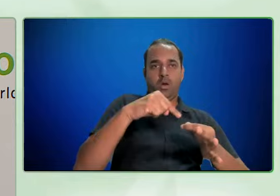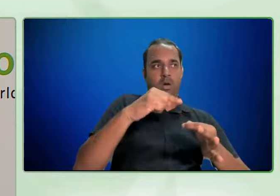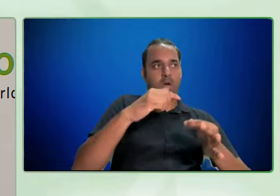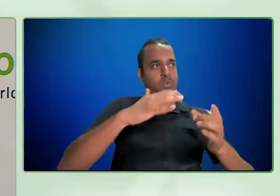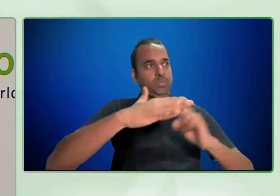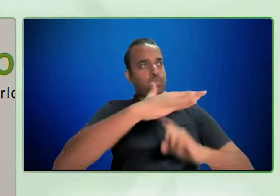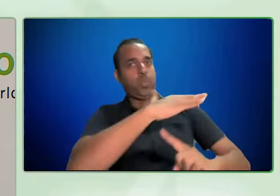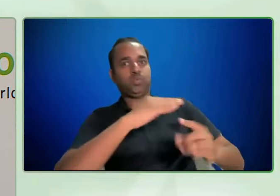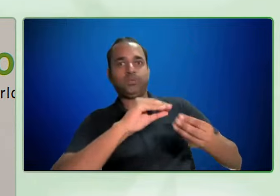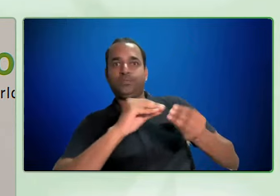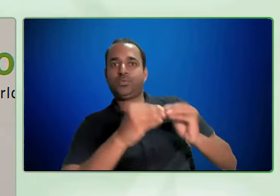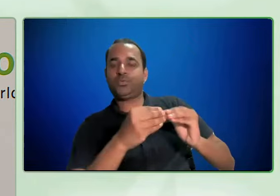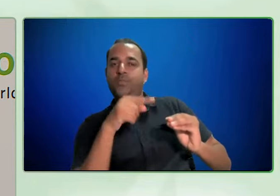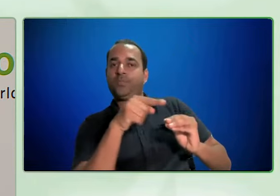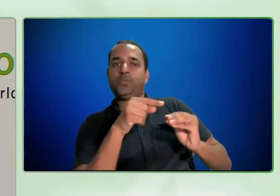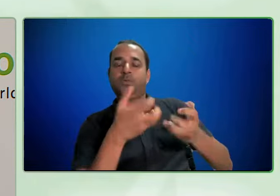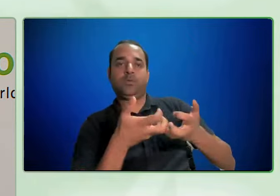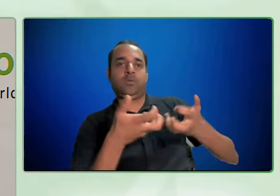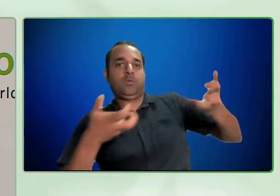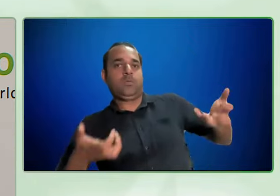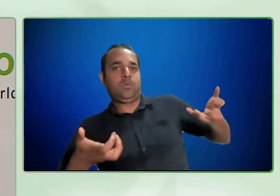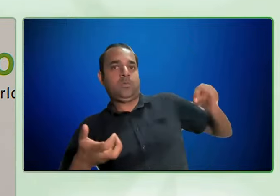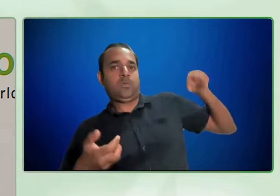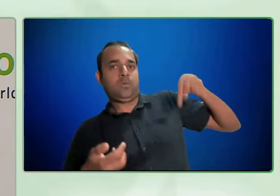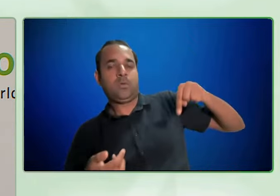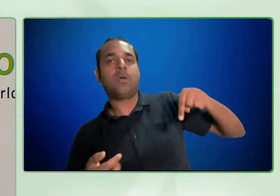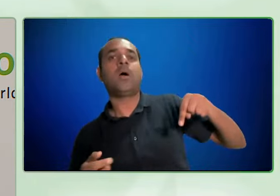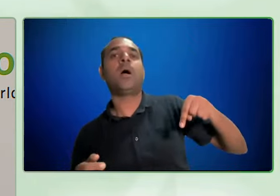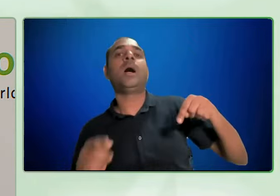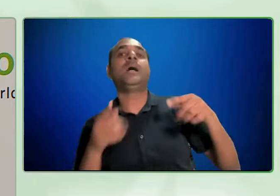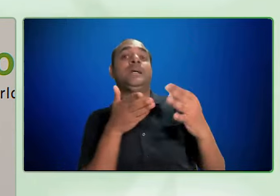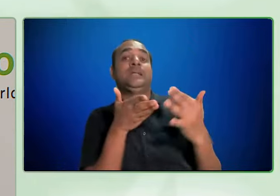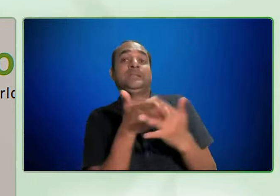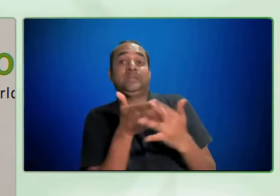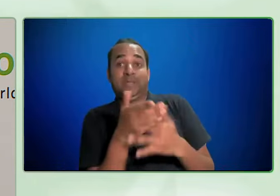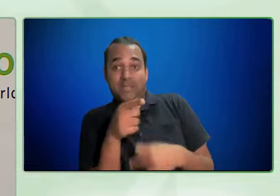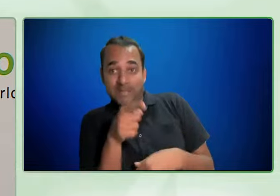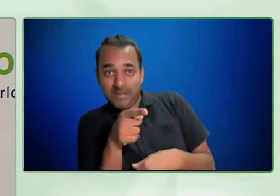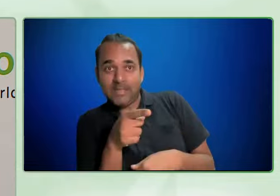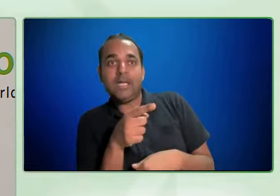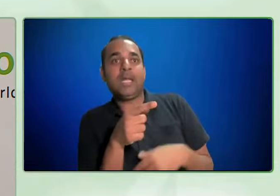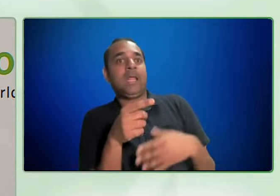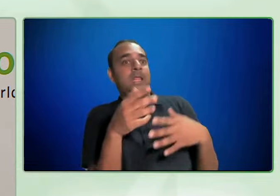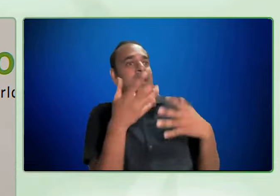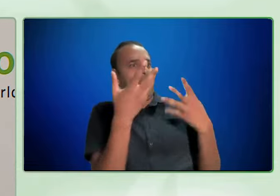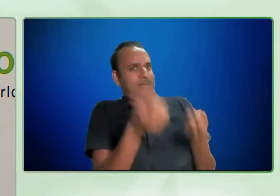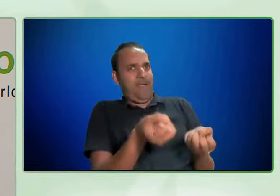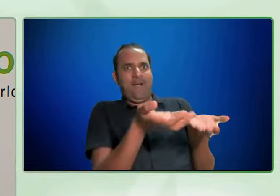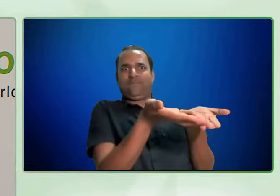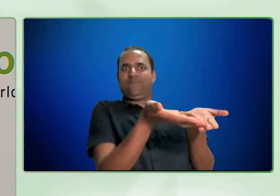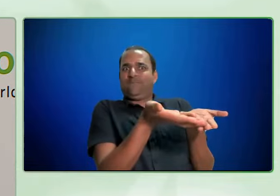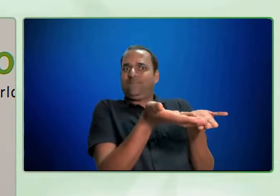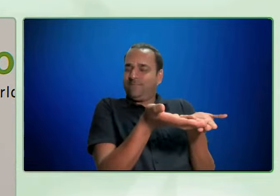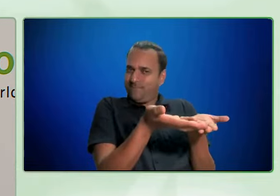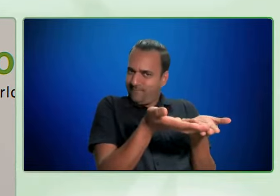You learn what it is all about, helping people. Crater here.